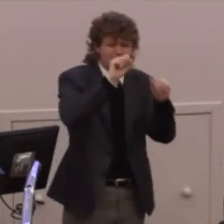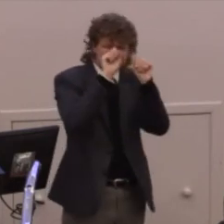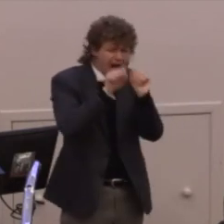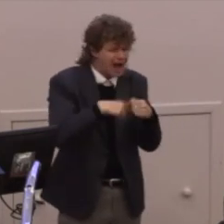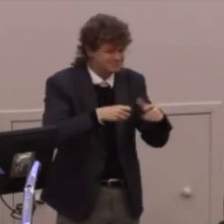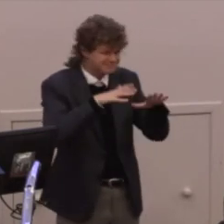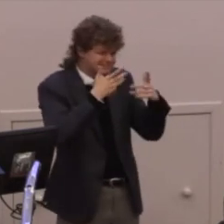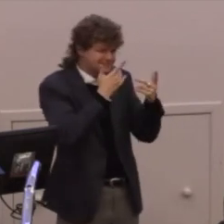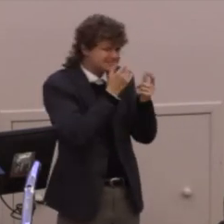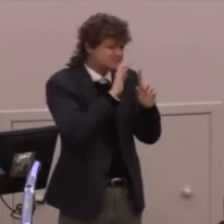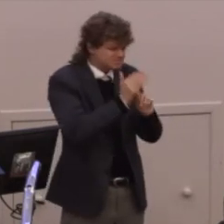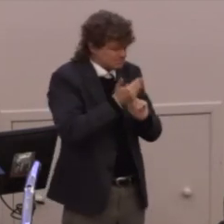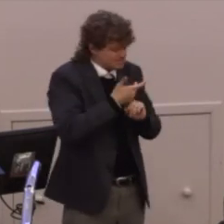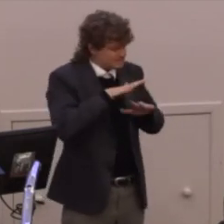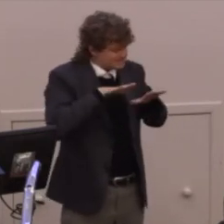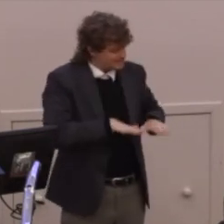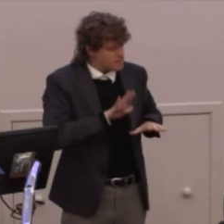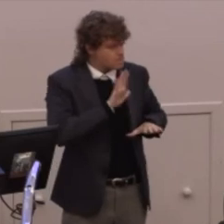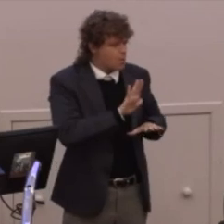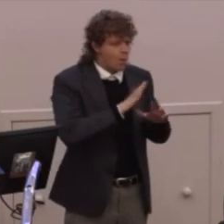biological families who do not understand us.